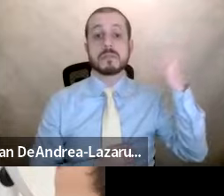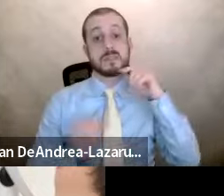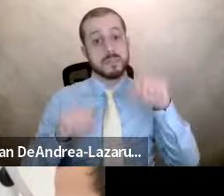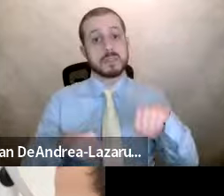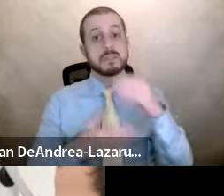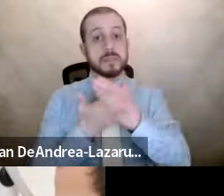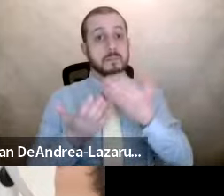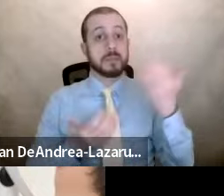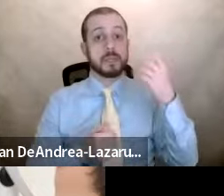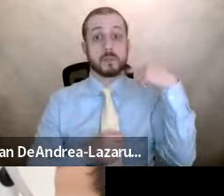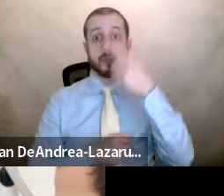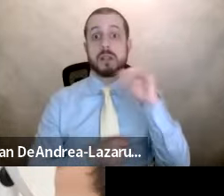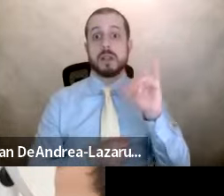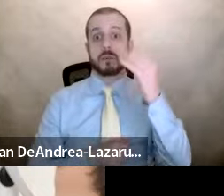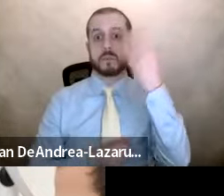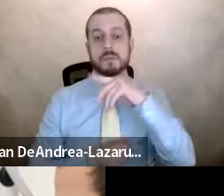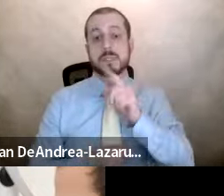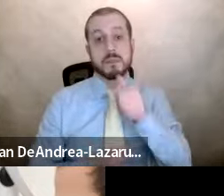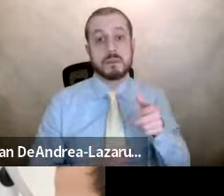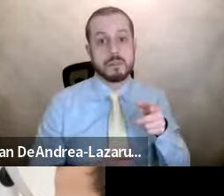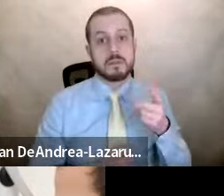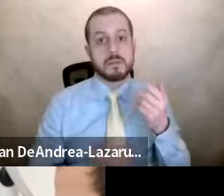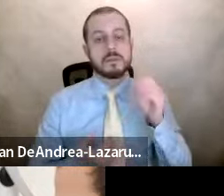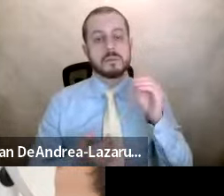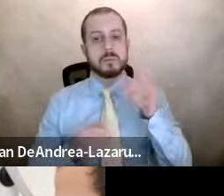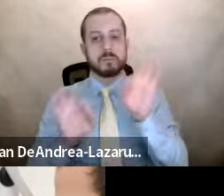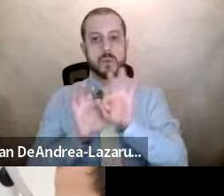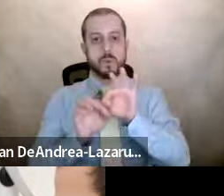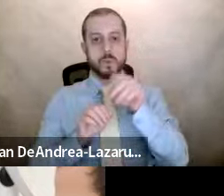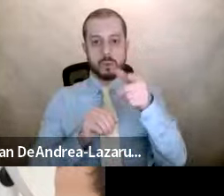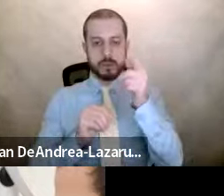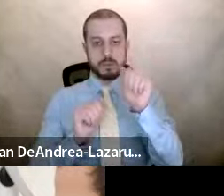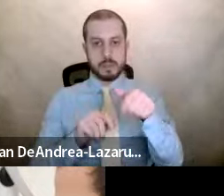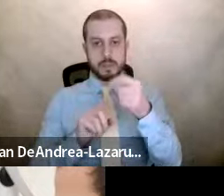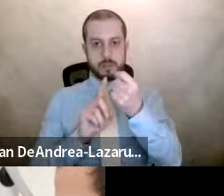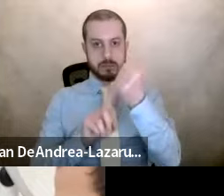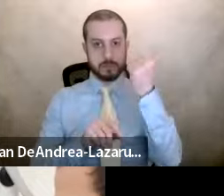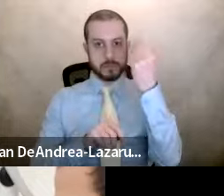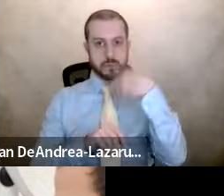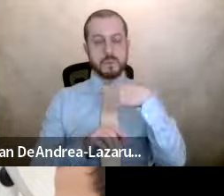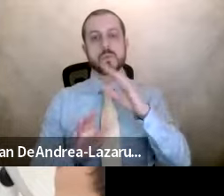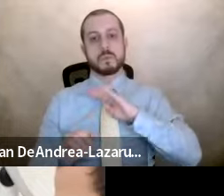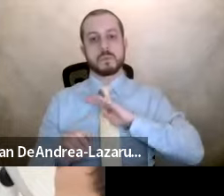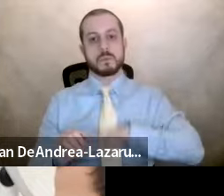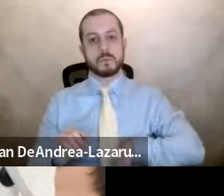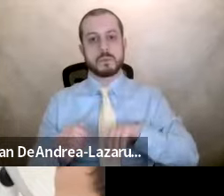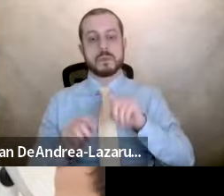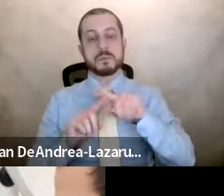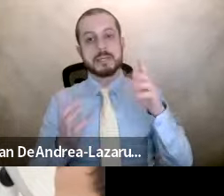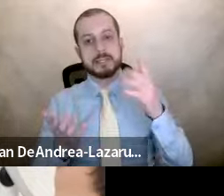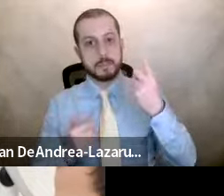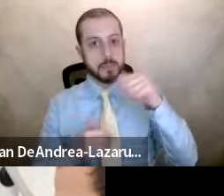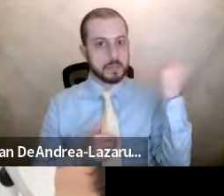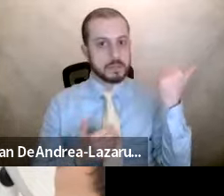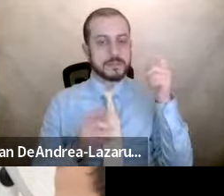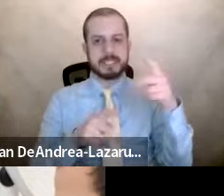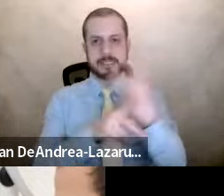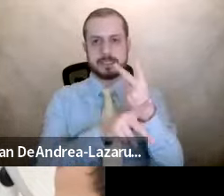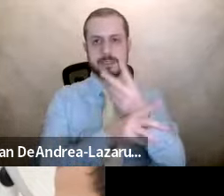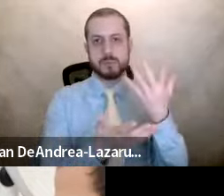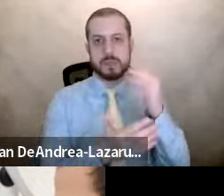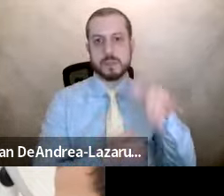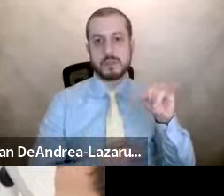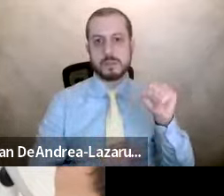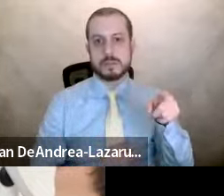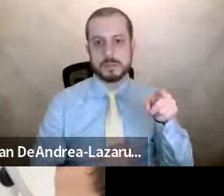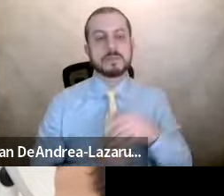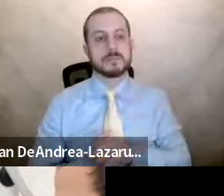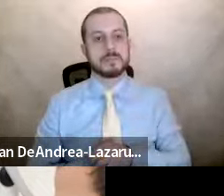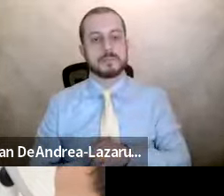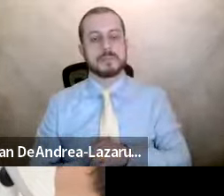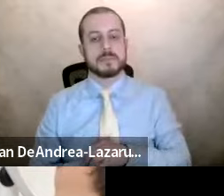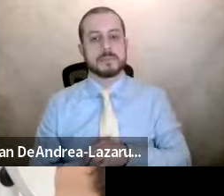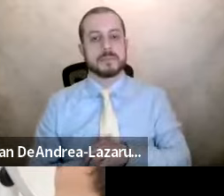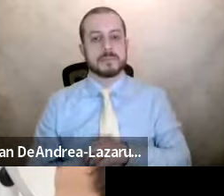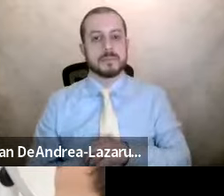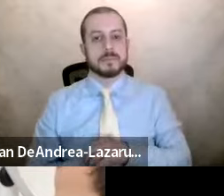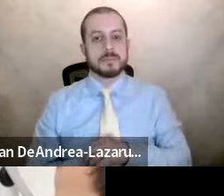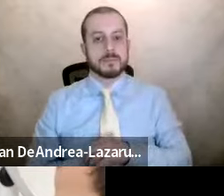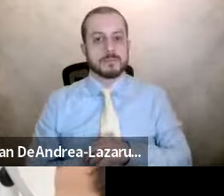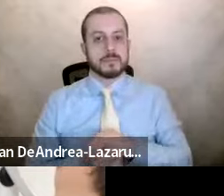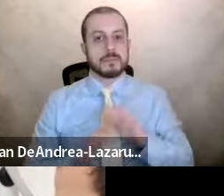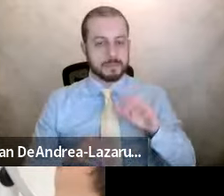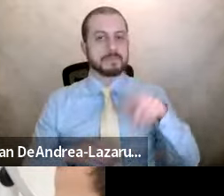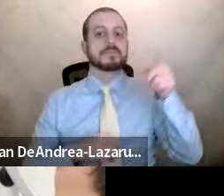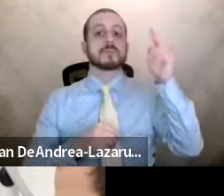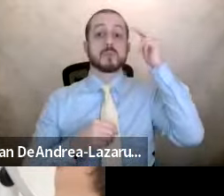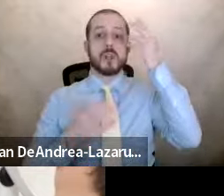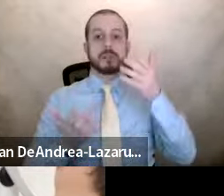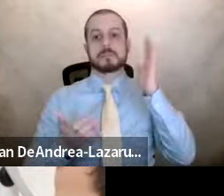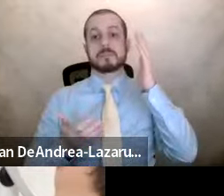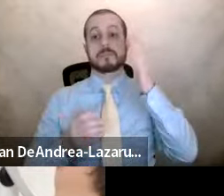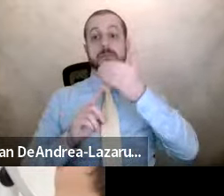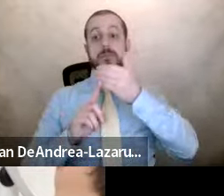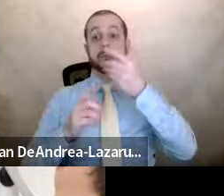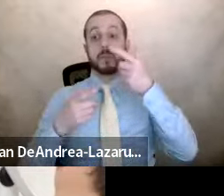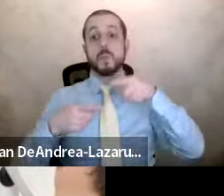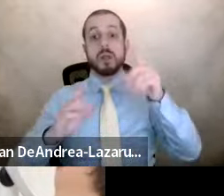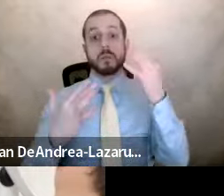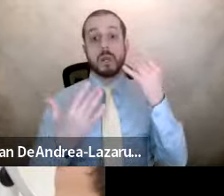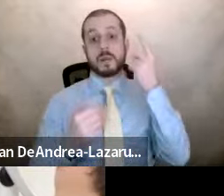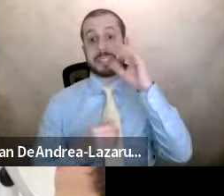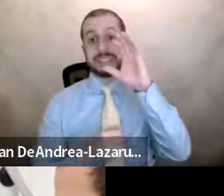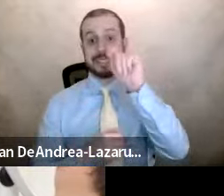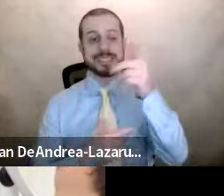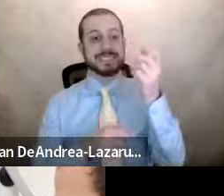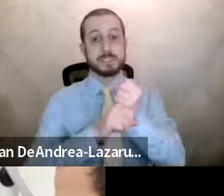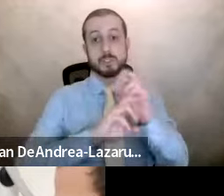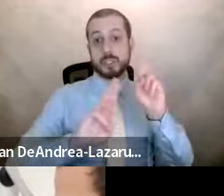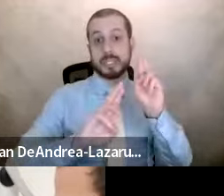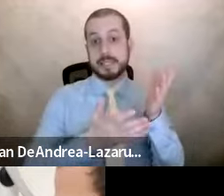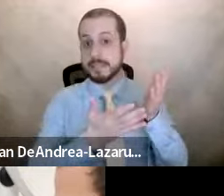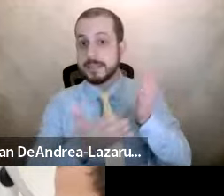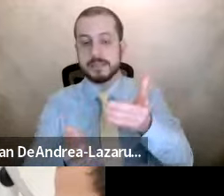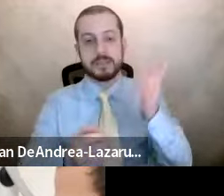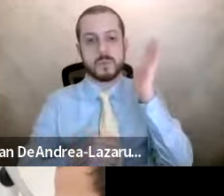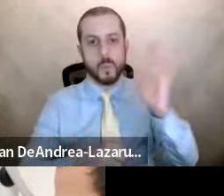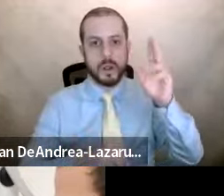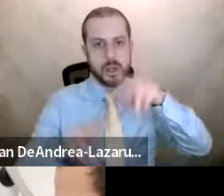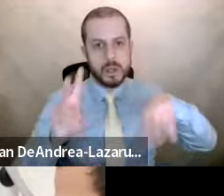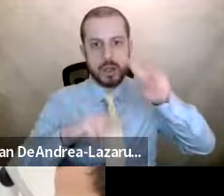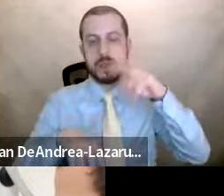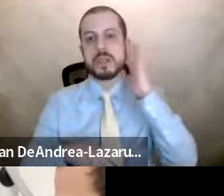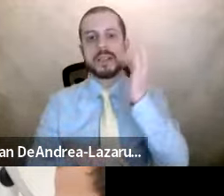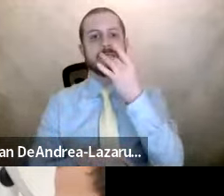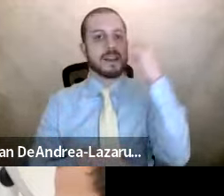They'll look the patient over, and determine whether or not they need imaging. And the imaging that's best is called a CT, and they're placed on a CT scanner. Which provides a really fast -- essentially read on your brain -- to see if there's blood in the brain, if it's pro fusing, and that separates out those who may be having a hemorrhage or active bleeding stroke, vers us those who may be having an ischemic stroke and not giving oxygen to the brain. That determines what treatment is given.